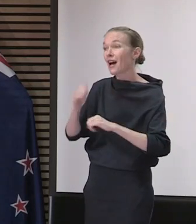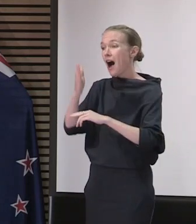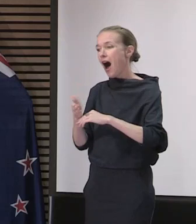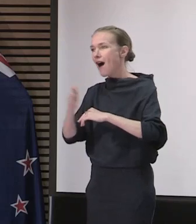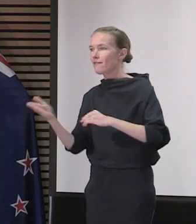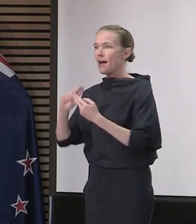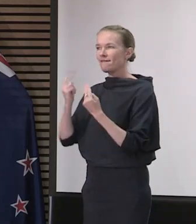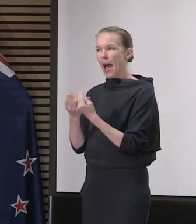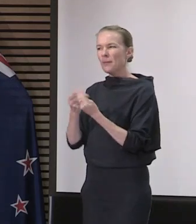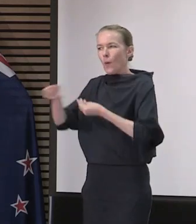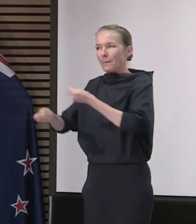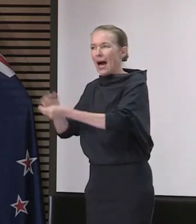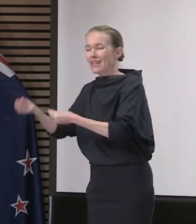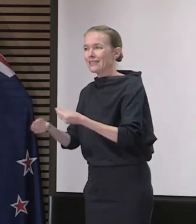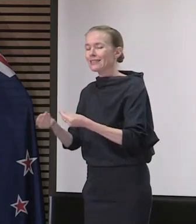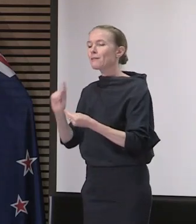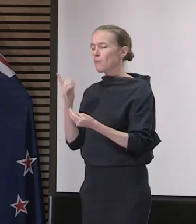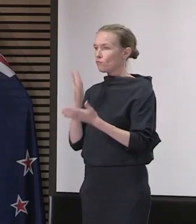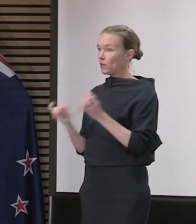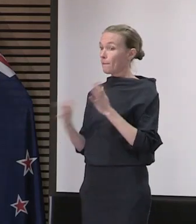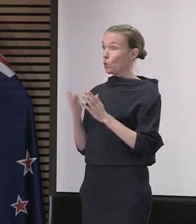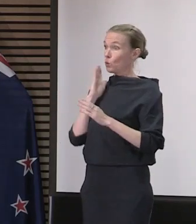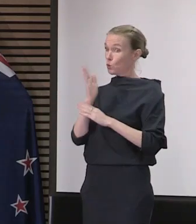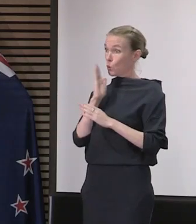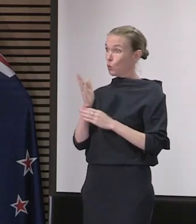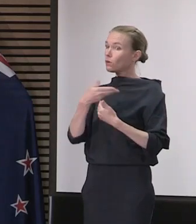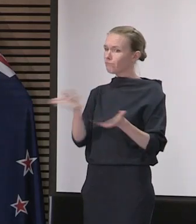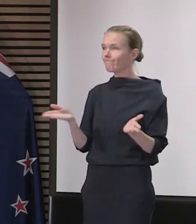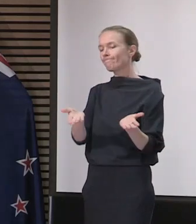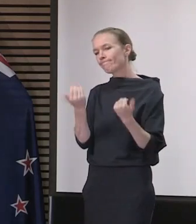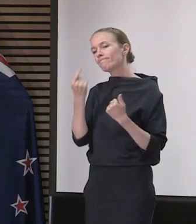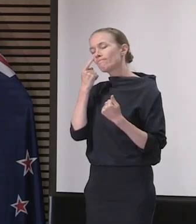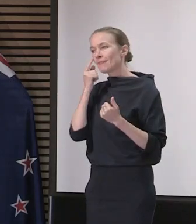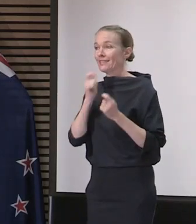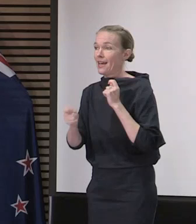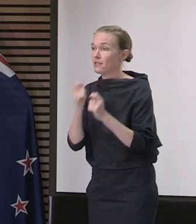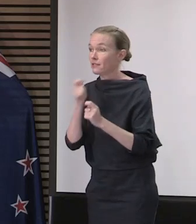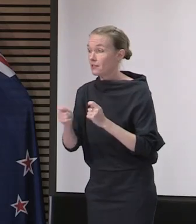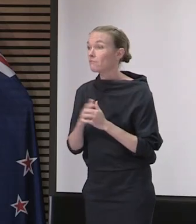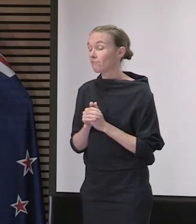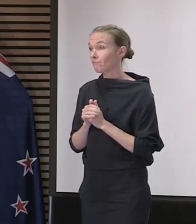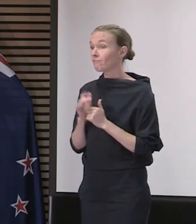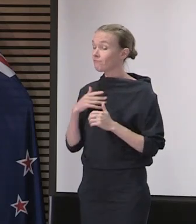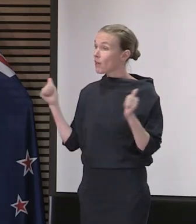result of transmission within families or to others in the community, it is important that the wider school